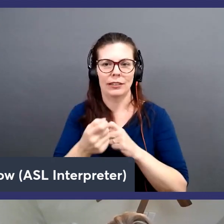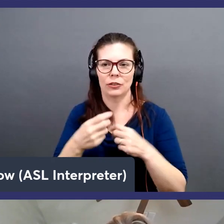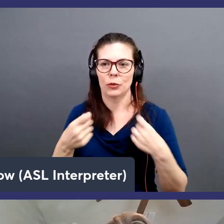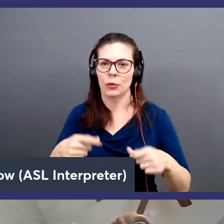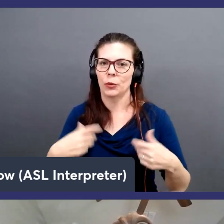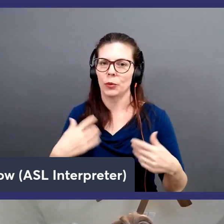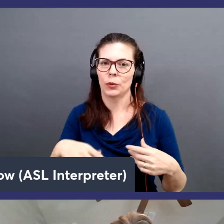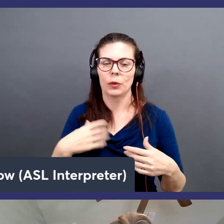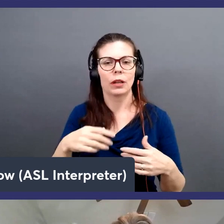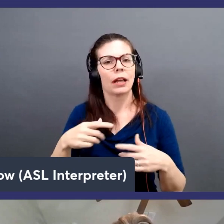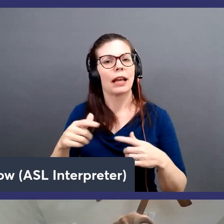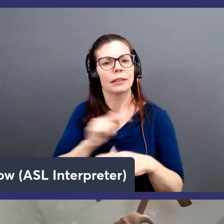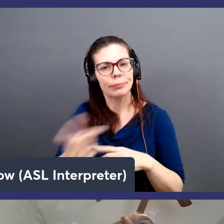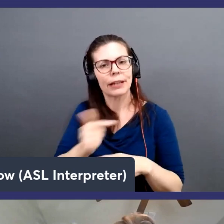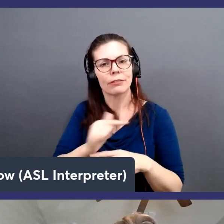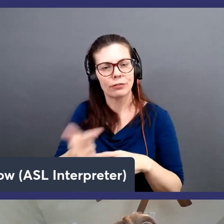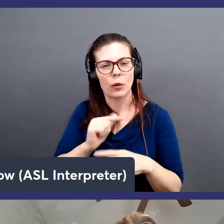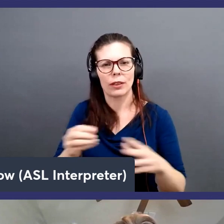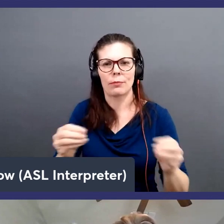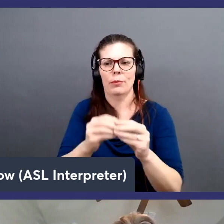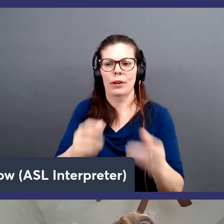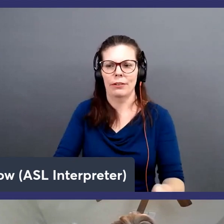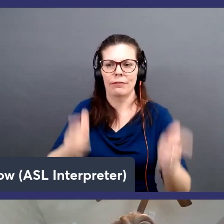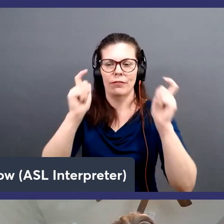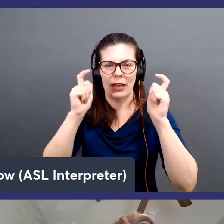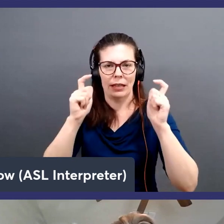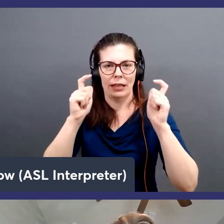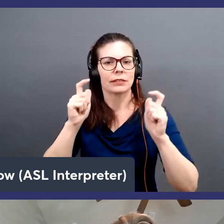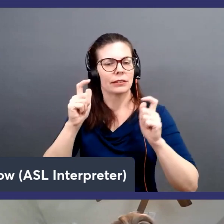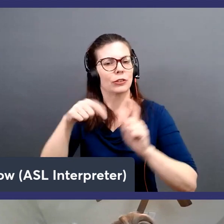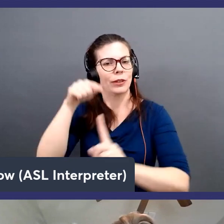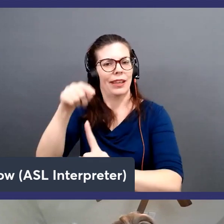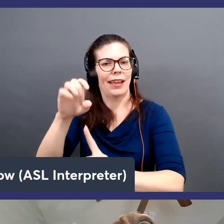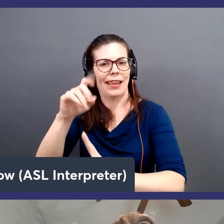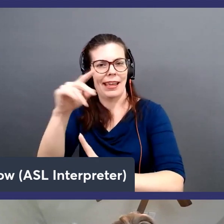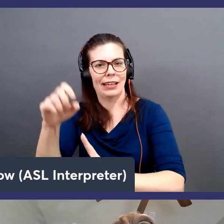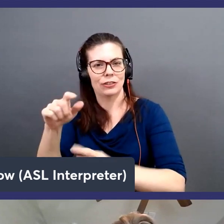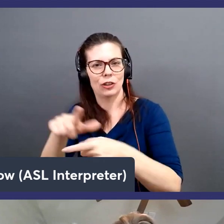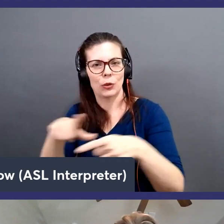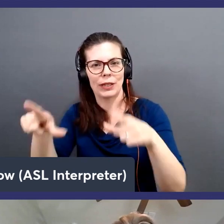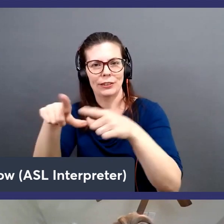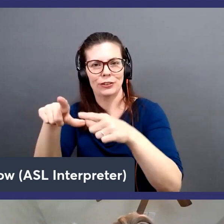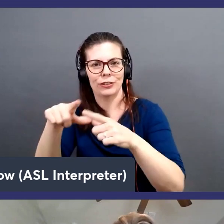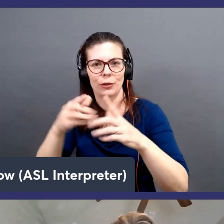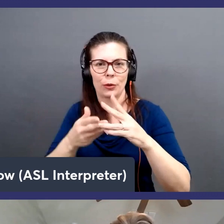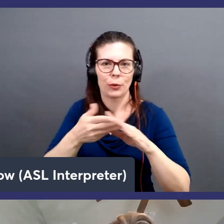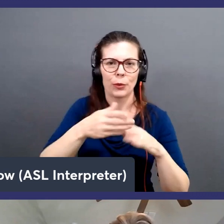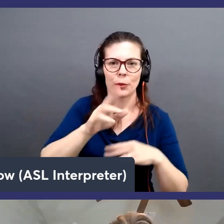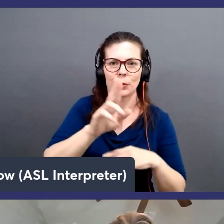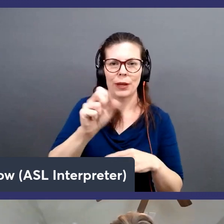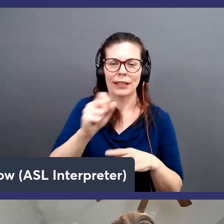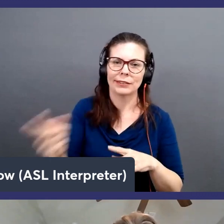going back and forth much faster to the Edge location, then all the way to the United States, and then all the way back to overseas,